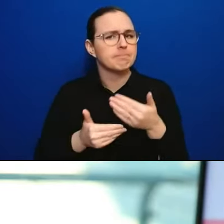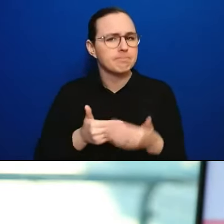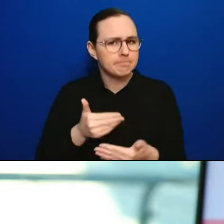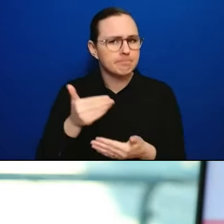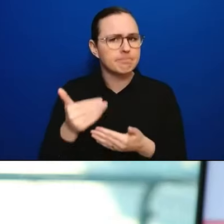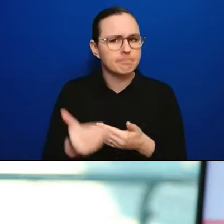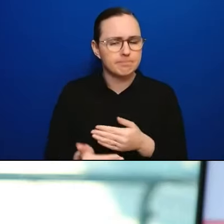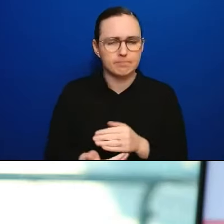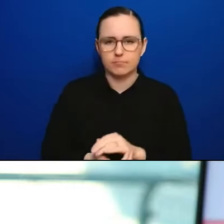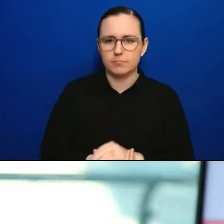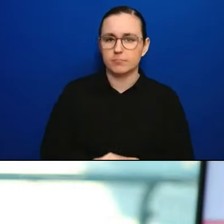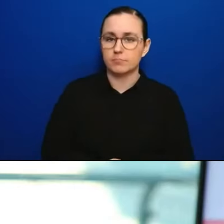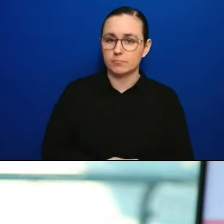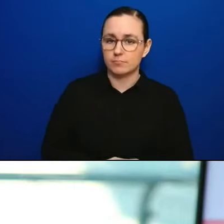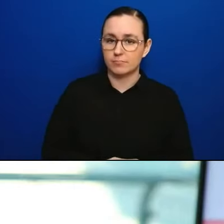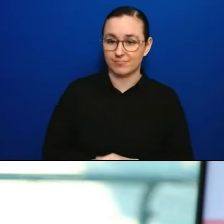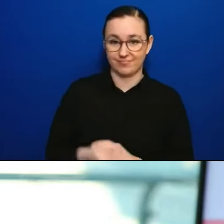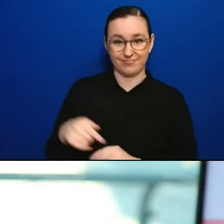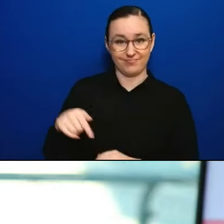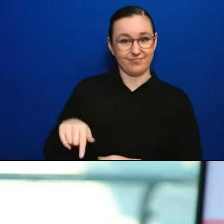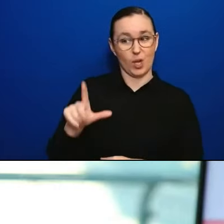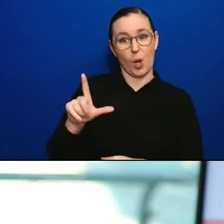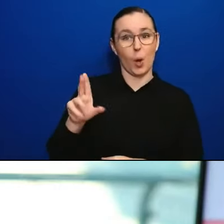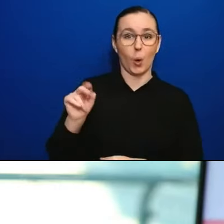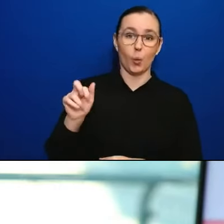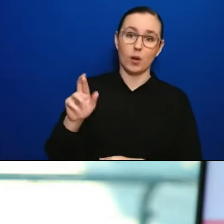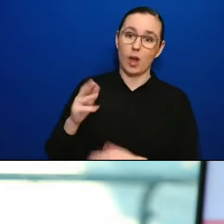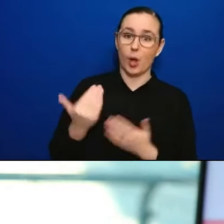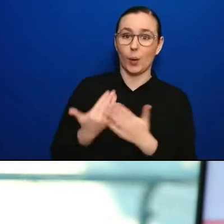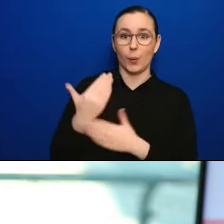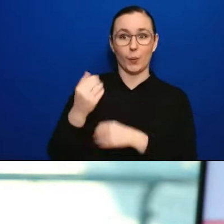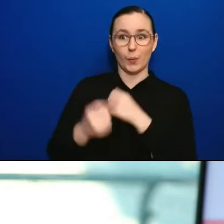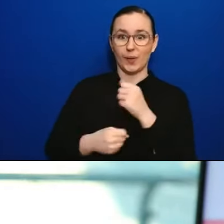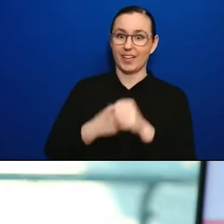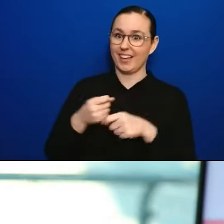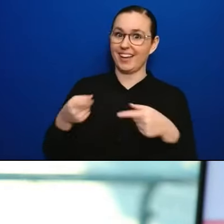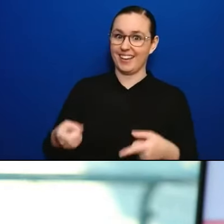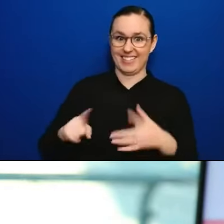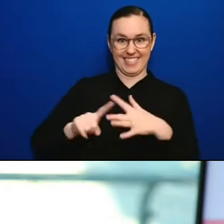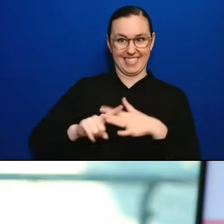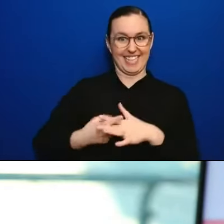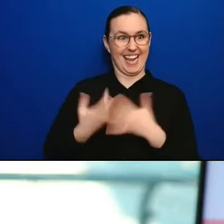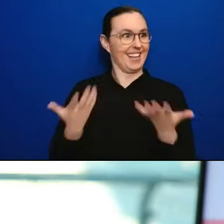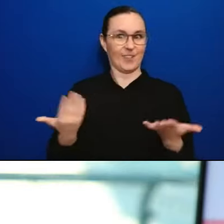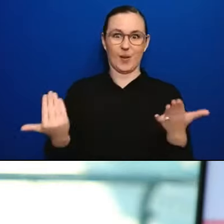we're getting closer and closer to the end of this wave.